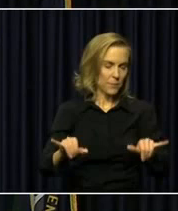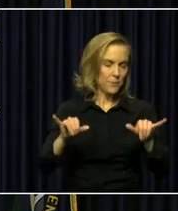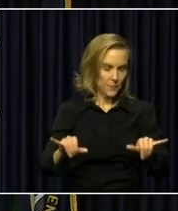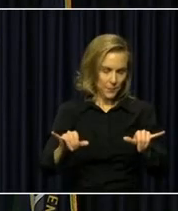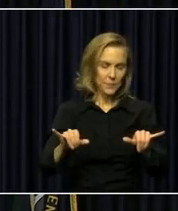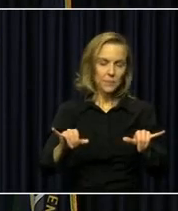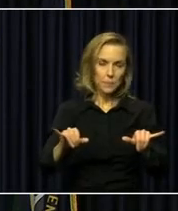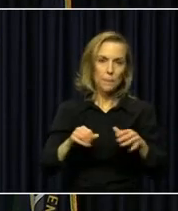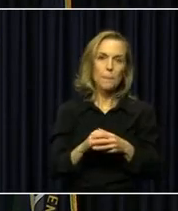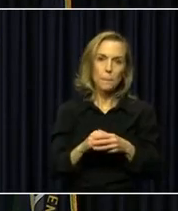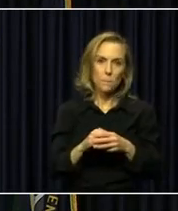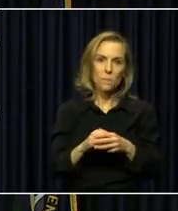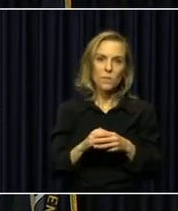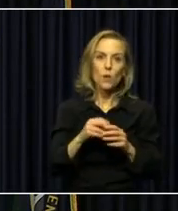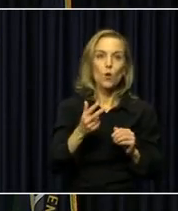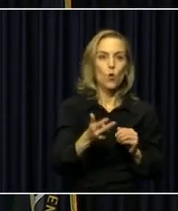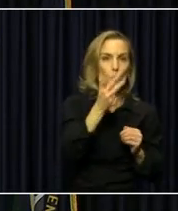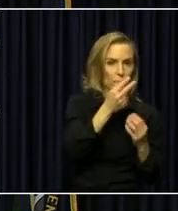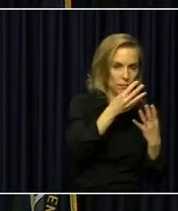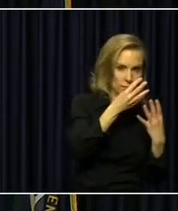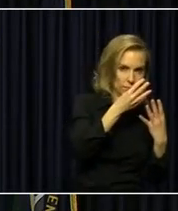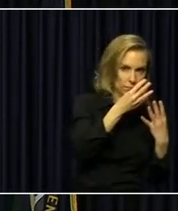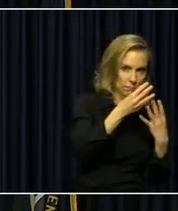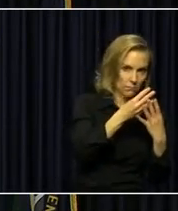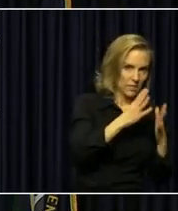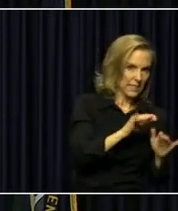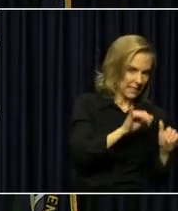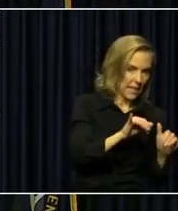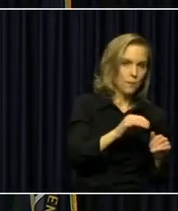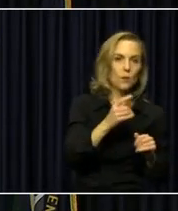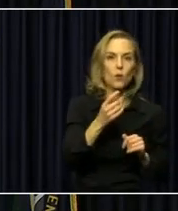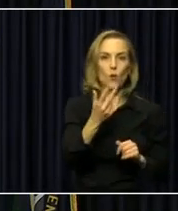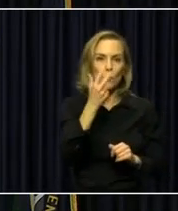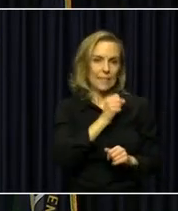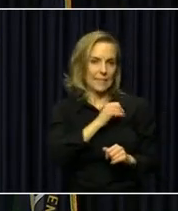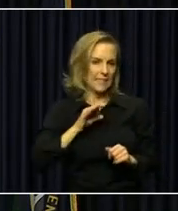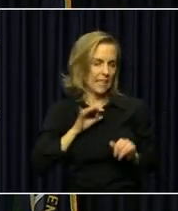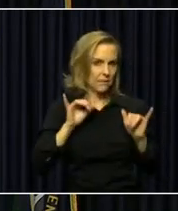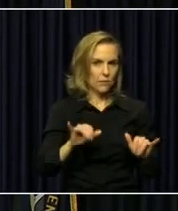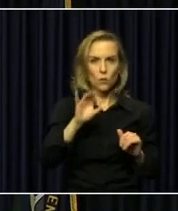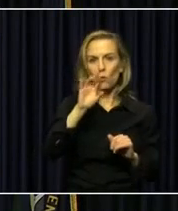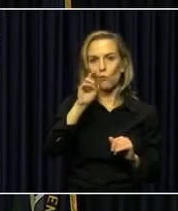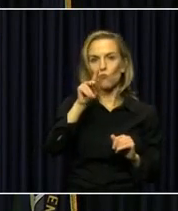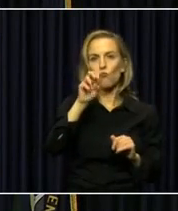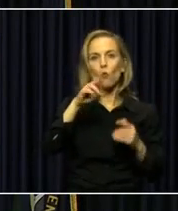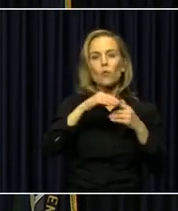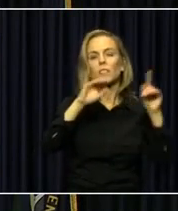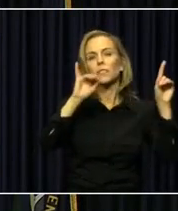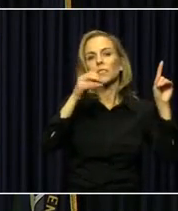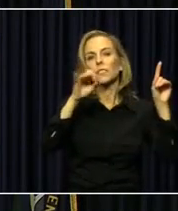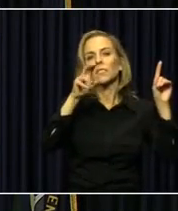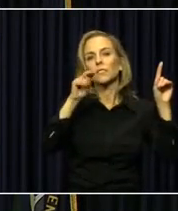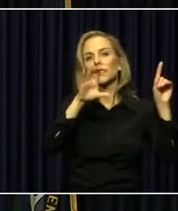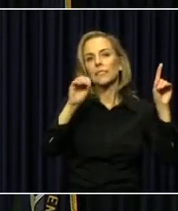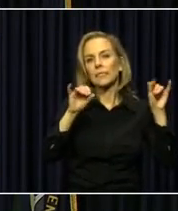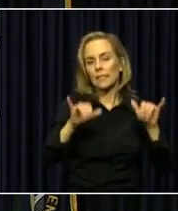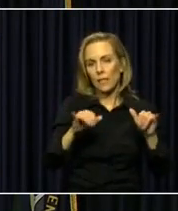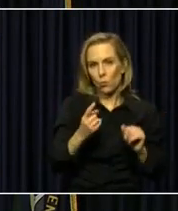YOU ARE.